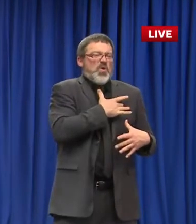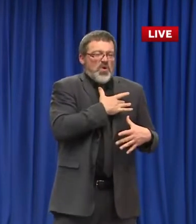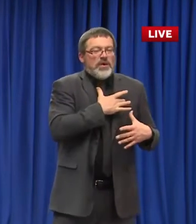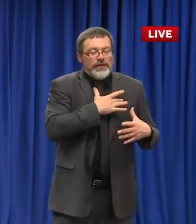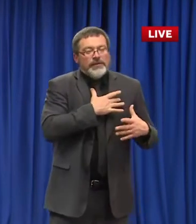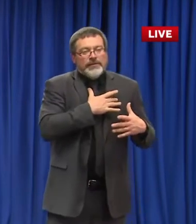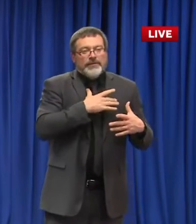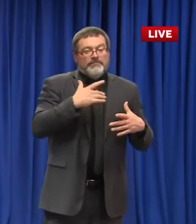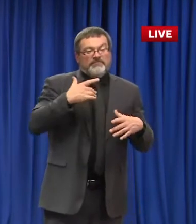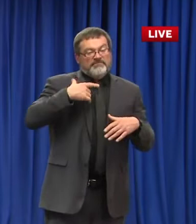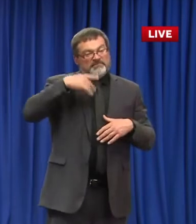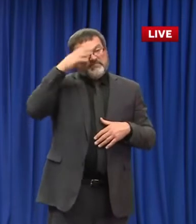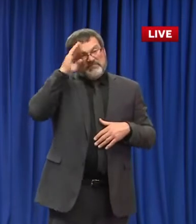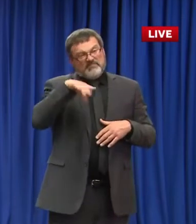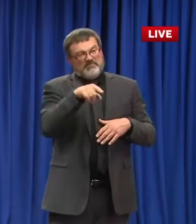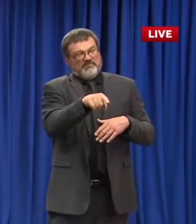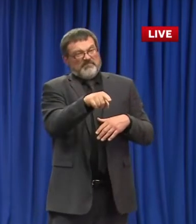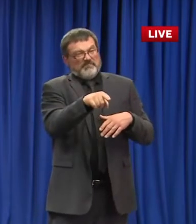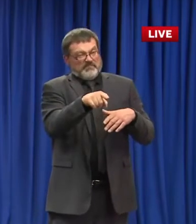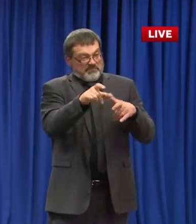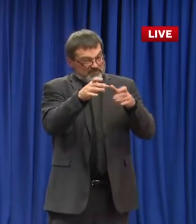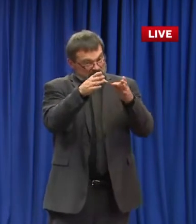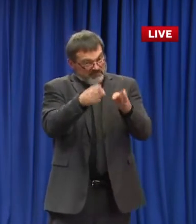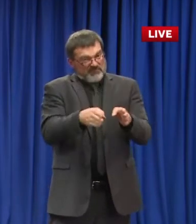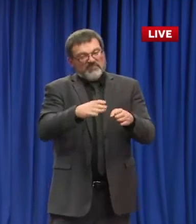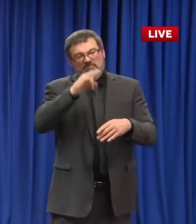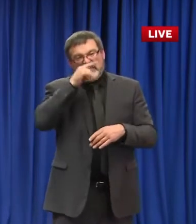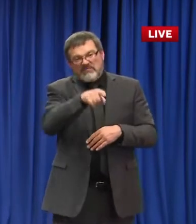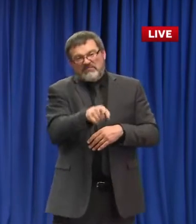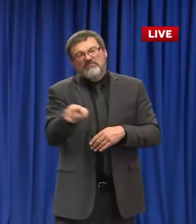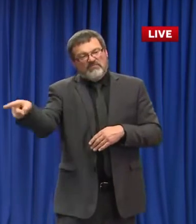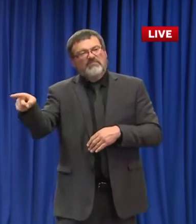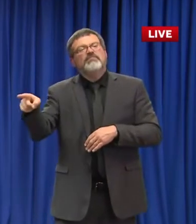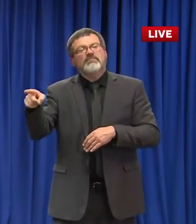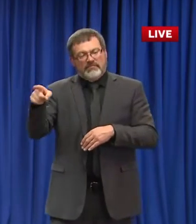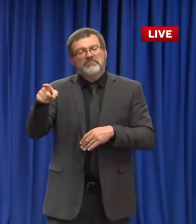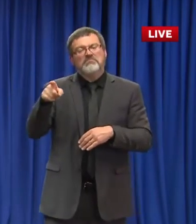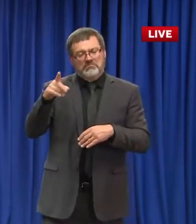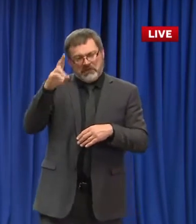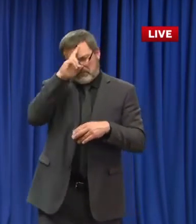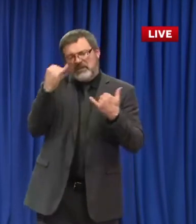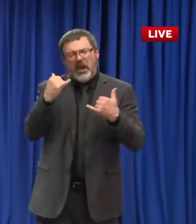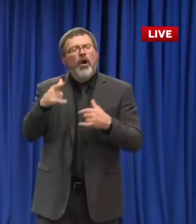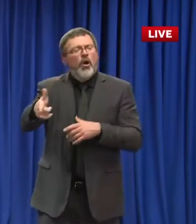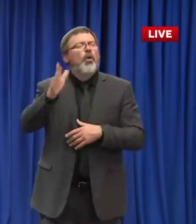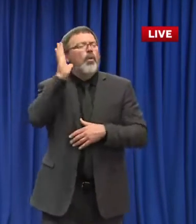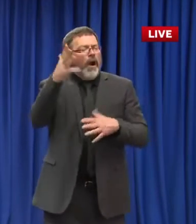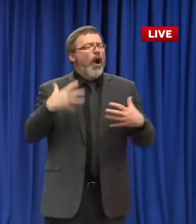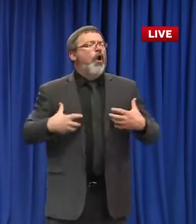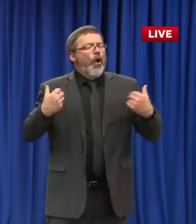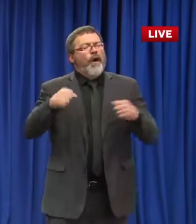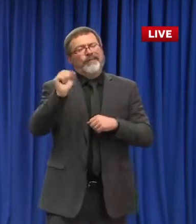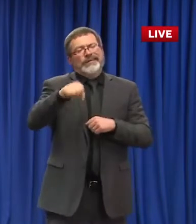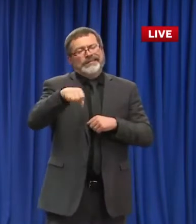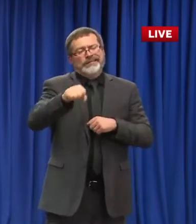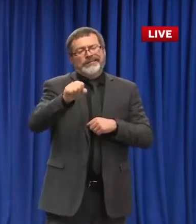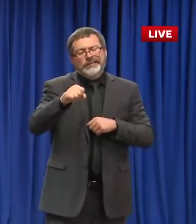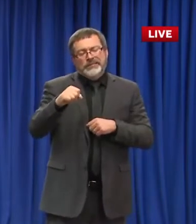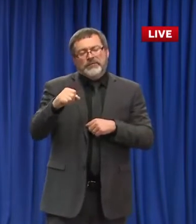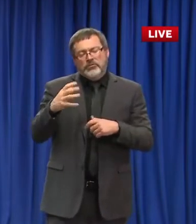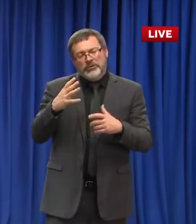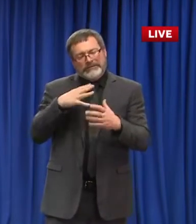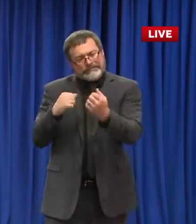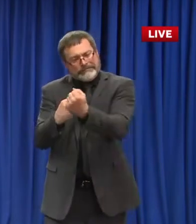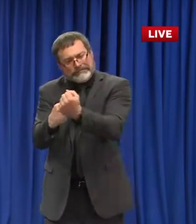THANKFULLY LET ME SAY THAT I BELIEVE THIS PERSON LAST REPORT THAT WE’VE HAD HAD IS HOSPITALIZED BUT RECOVERING AND SO THAT I’M SOME POTENTIAL GOOD NEWS.